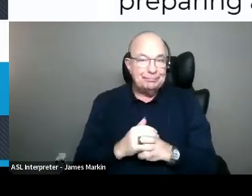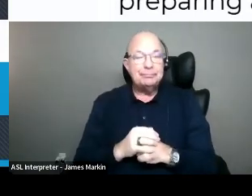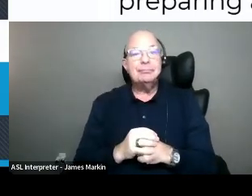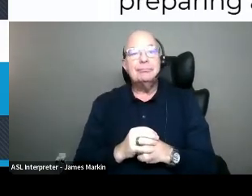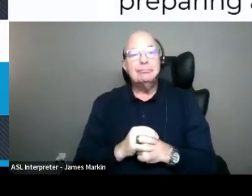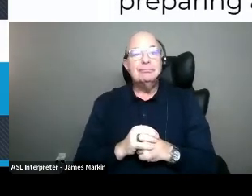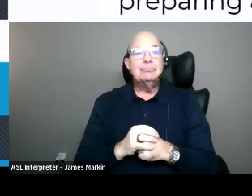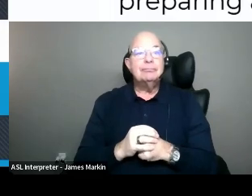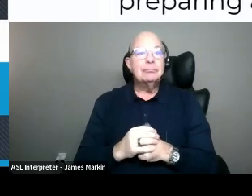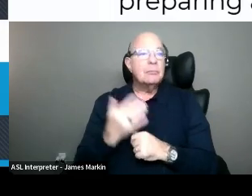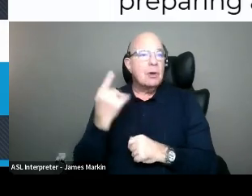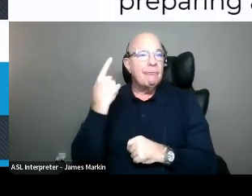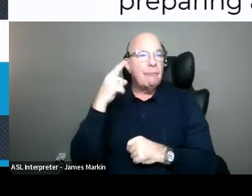Melissa Wong (she/her), SPT: So, why depute?